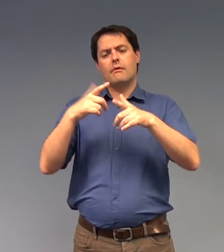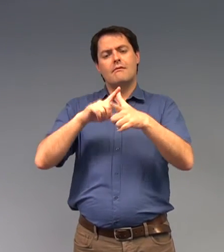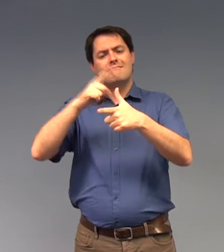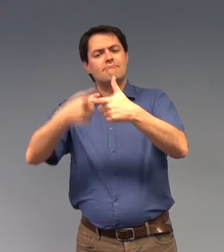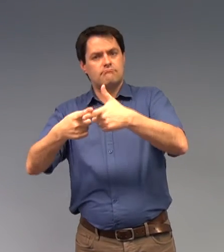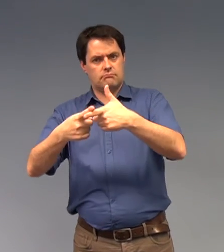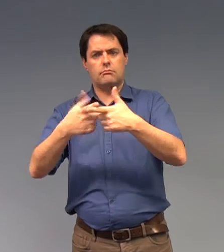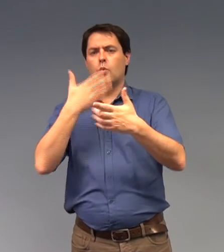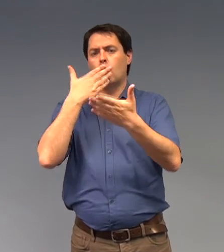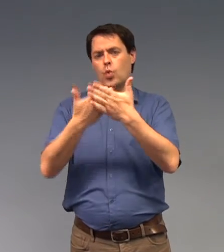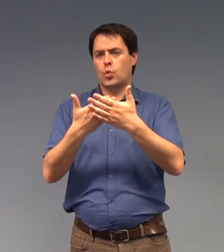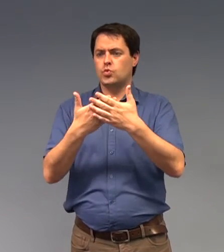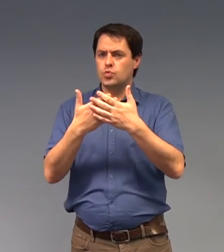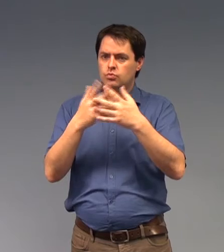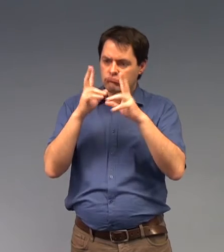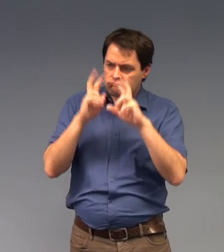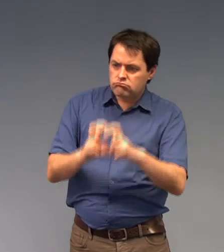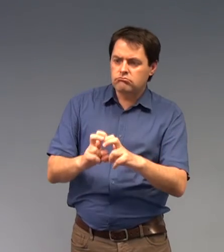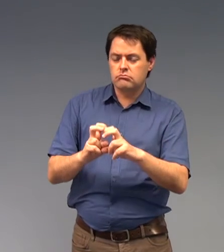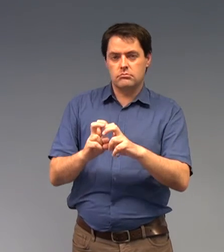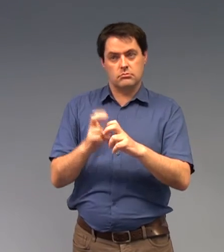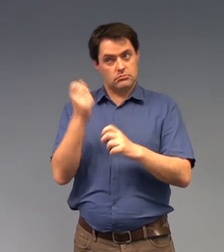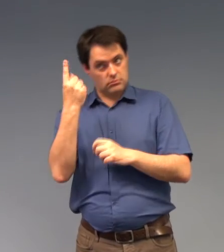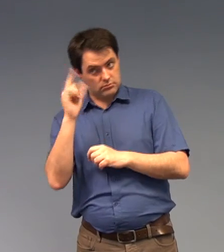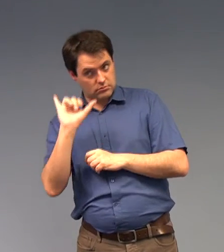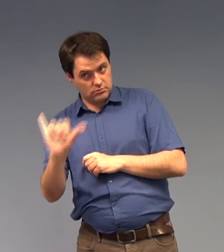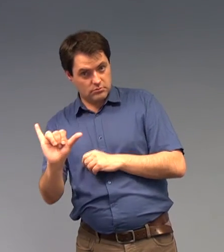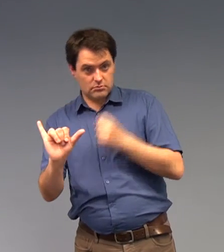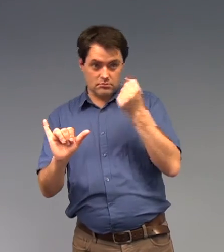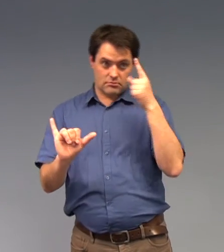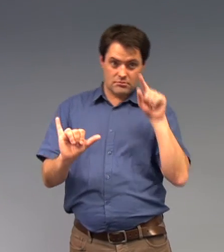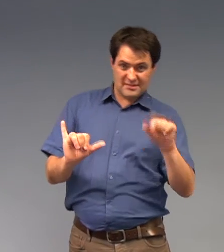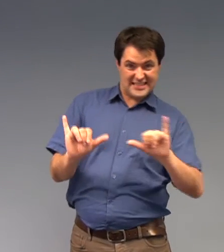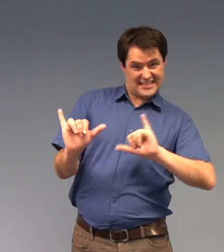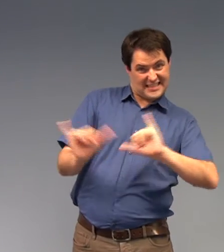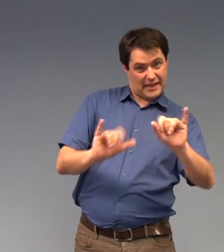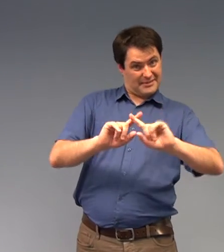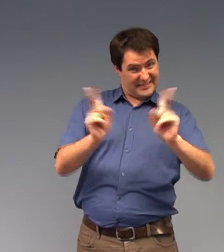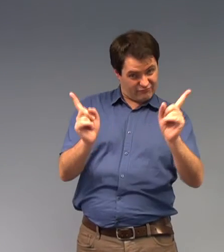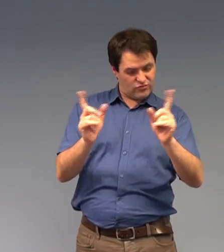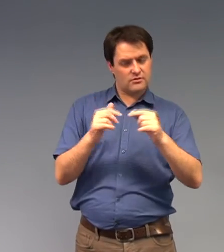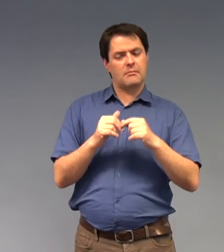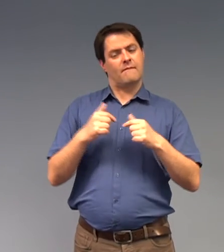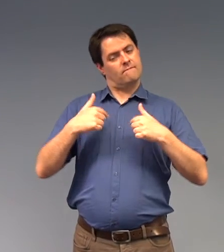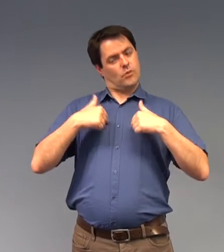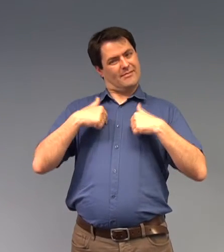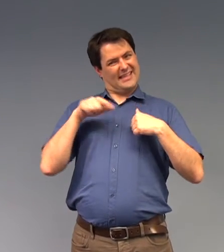so I'm not sure how that would have affected the audience's comprehension.